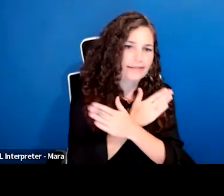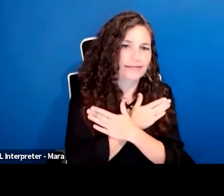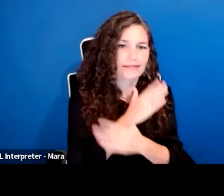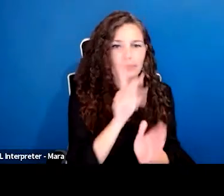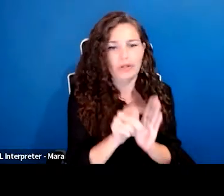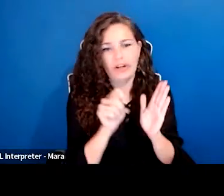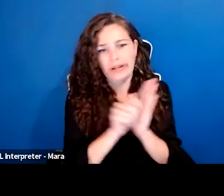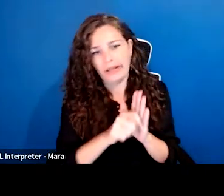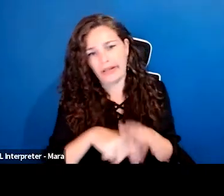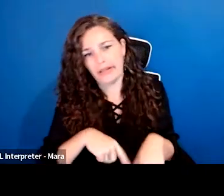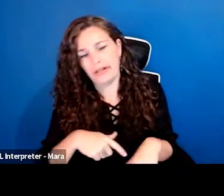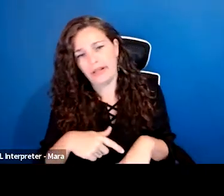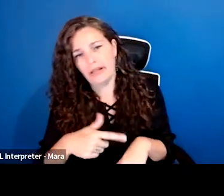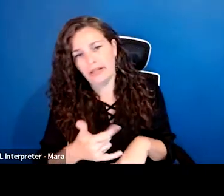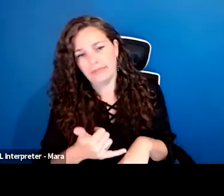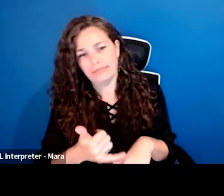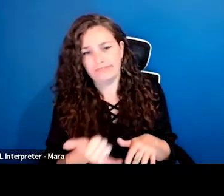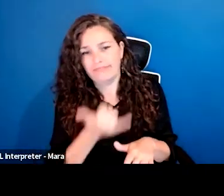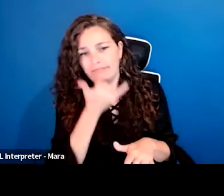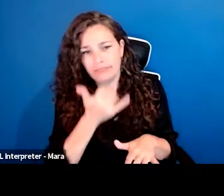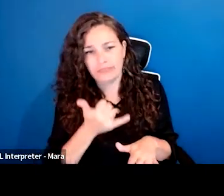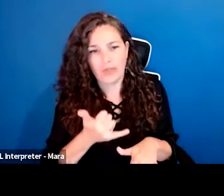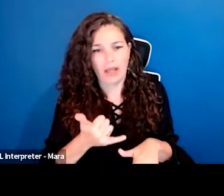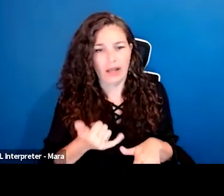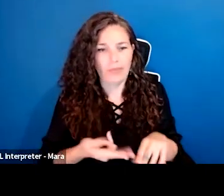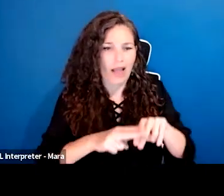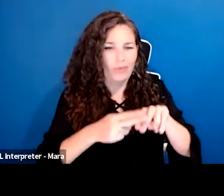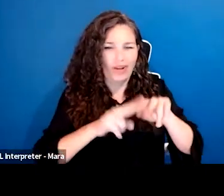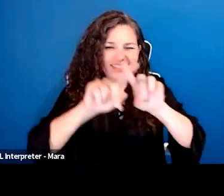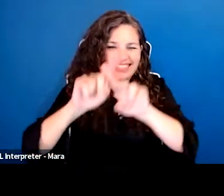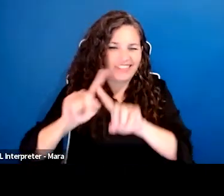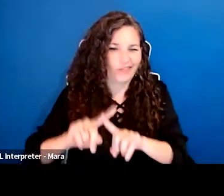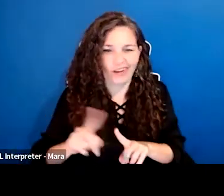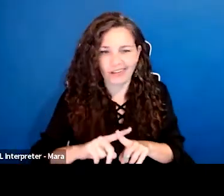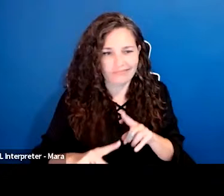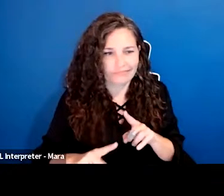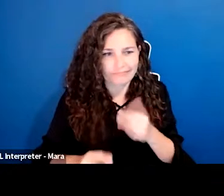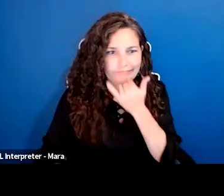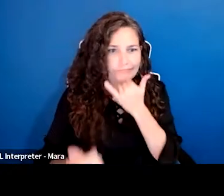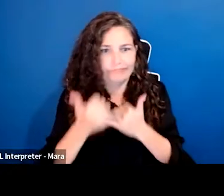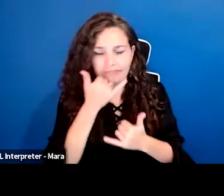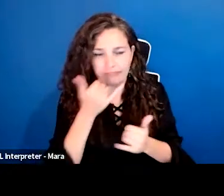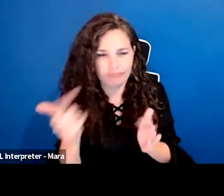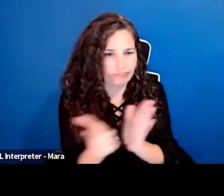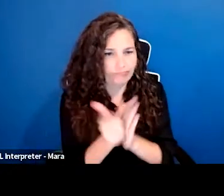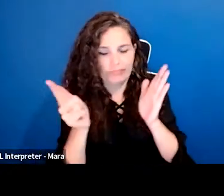preference of employment violations. Essentially anything that is covered in our basic agreement